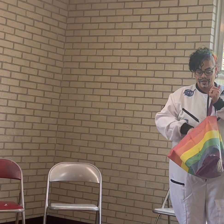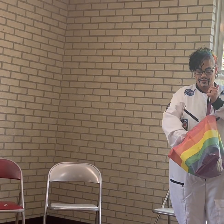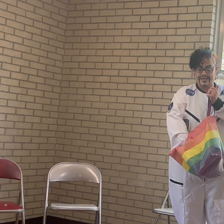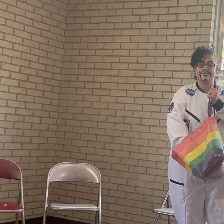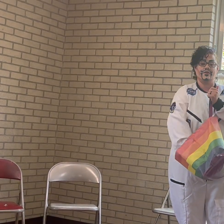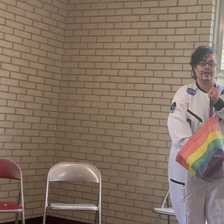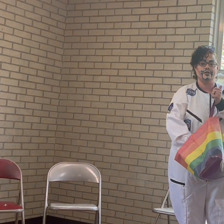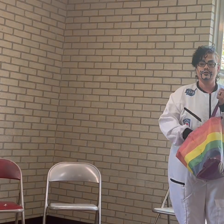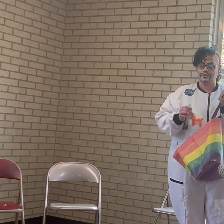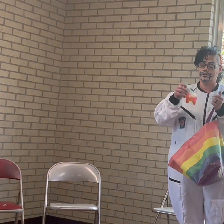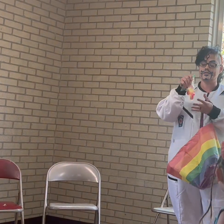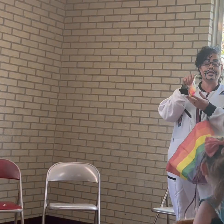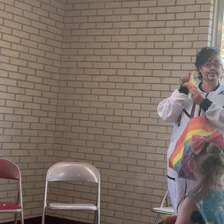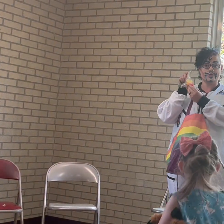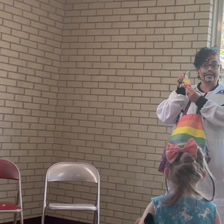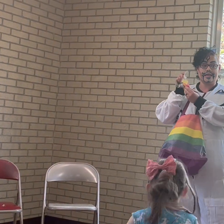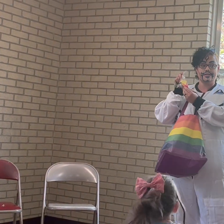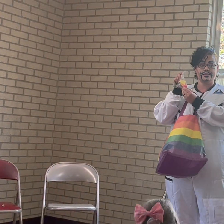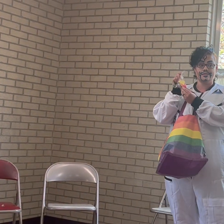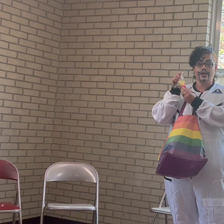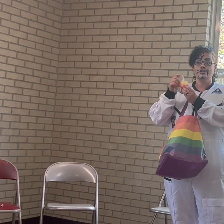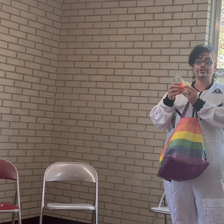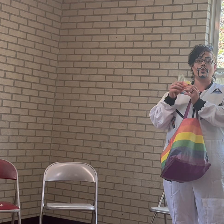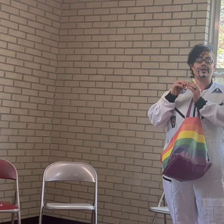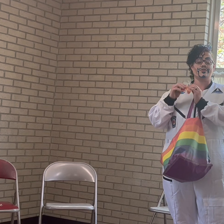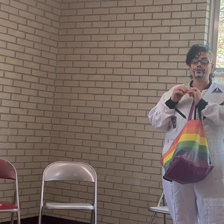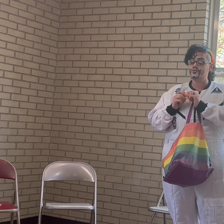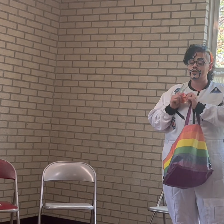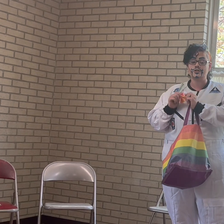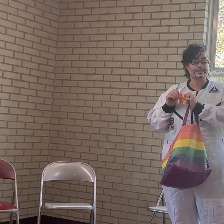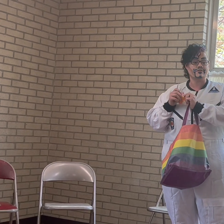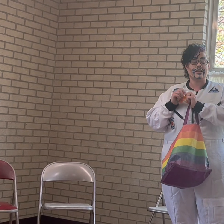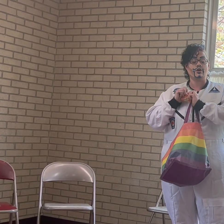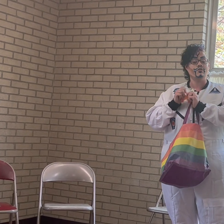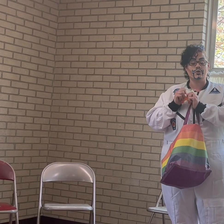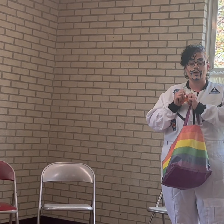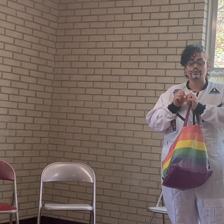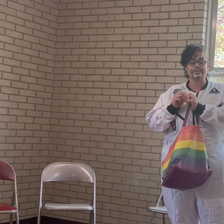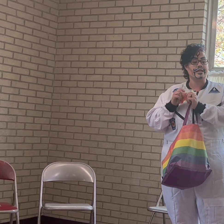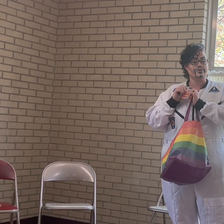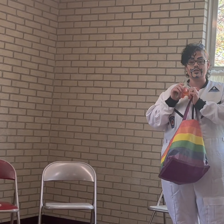these fun little sensory kits so if you feel yourself getting overwhelmed and you need